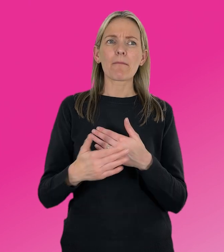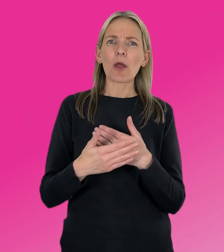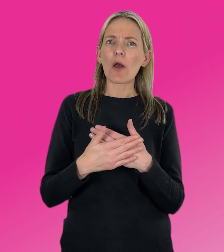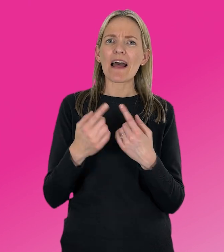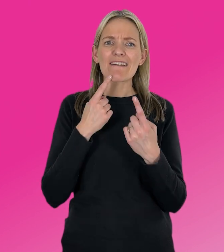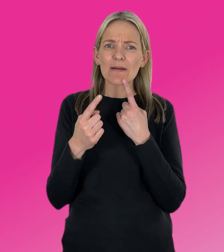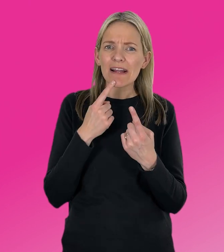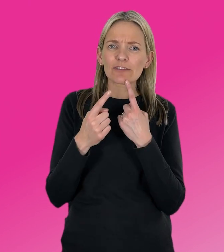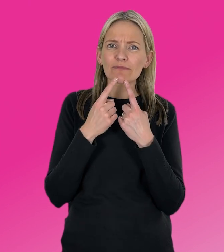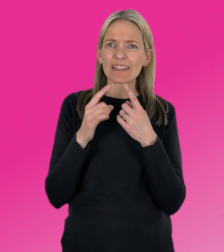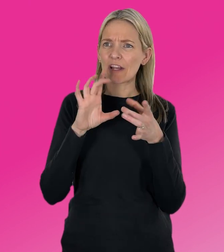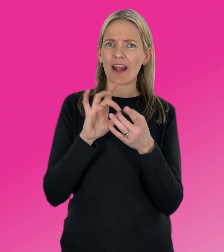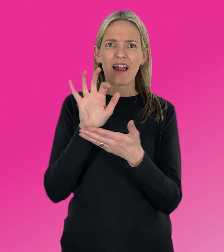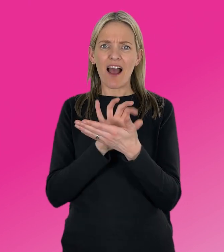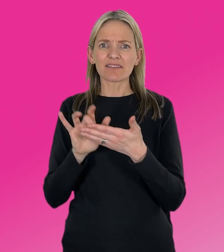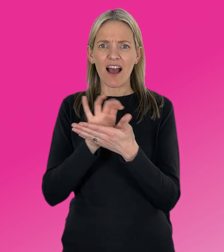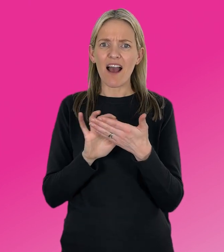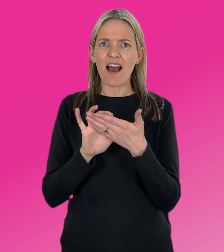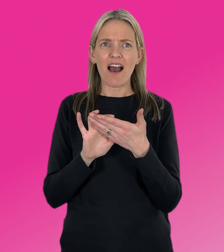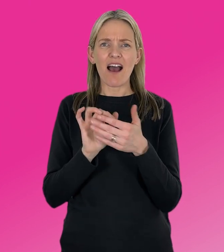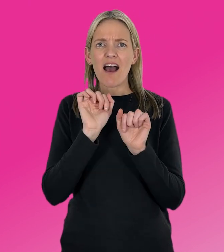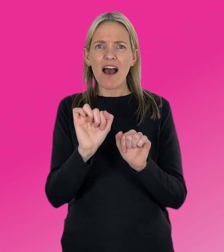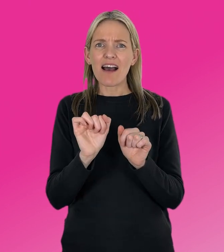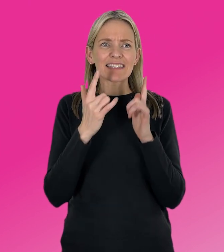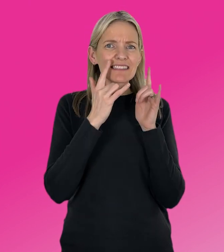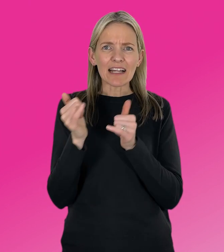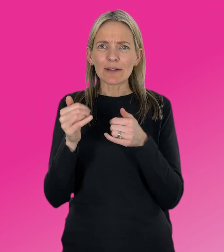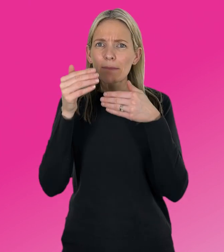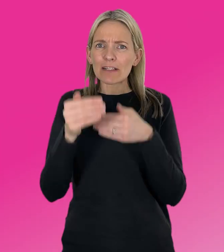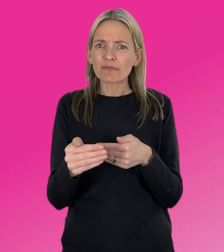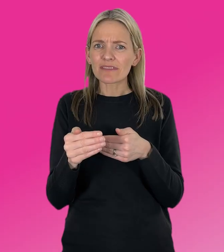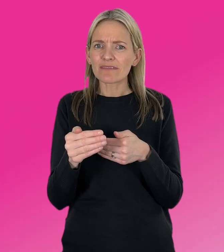For more information about calculating your Test Period,